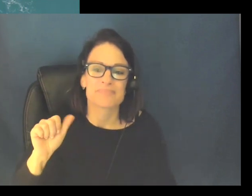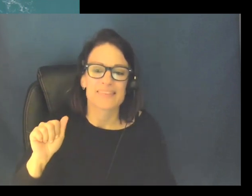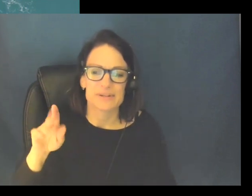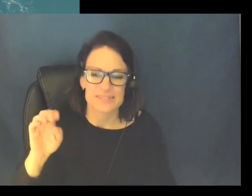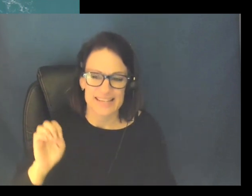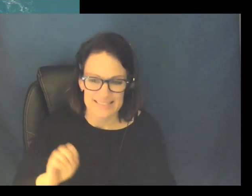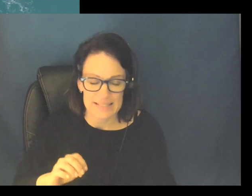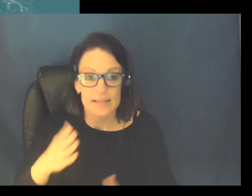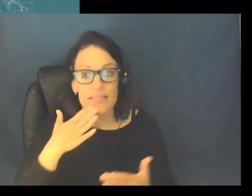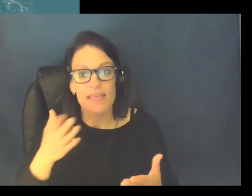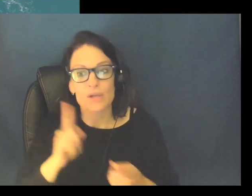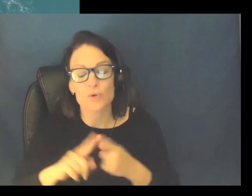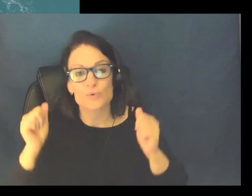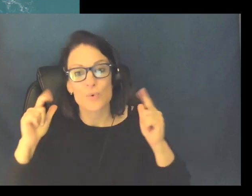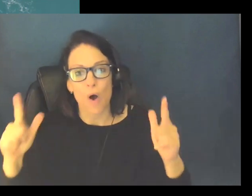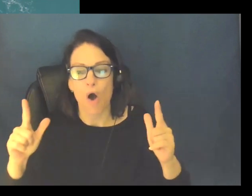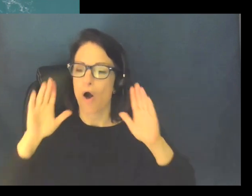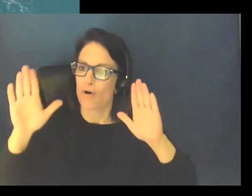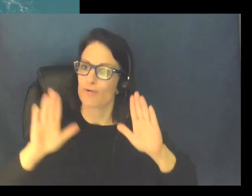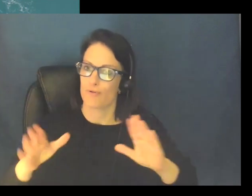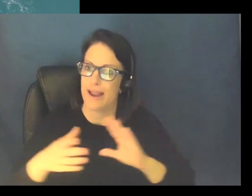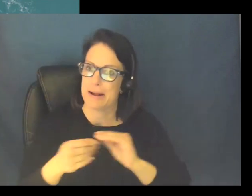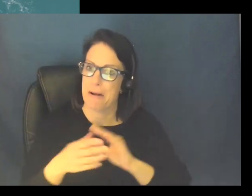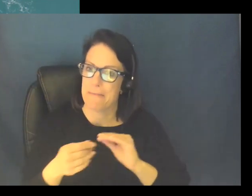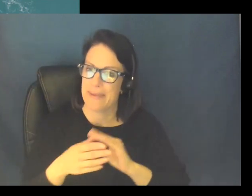: Thank you, Gloria. So, we are here at 8 o'clock. We have, ah, at least one comment left to go. So, we are going to, uhm, to Lenore come to you. But just to note for those who might need to sign off to feel free to, uhm, to use this, ah, the website that you see on your screen for any written comments, uhm, but Lenore, let's take your comment before we close.